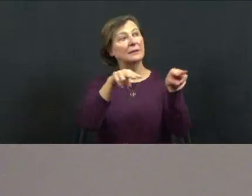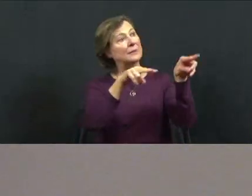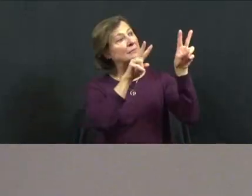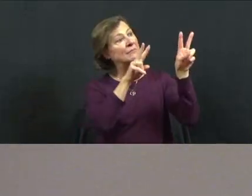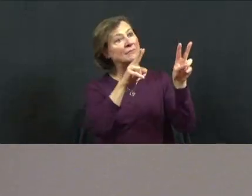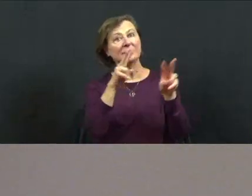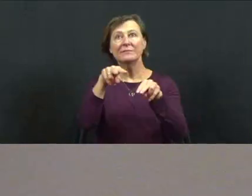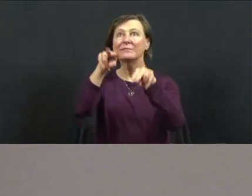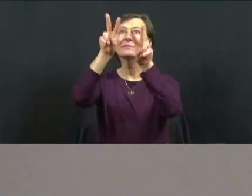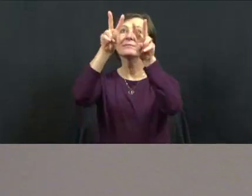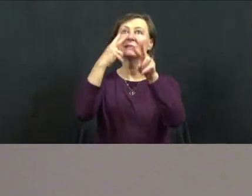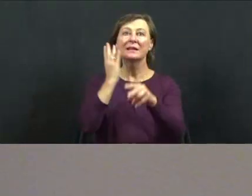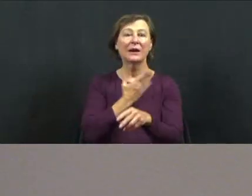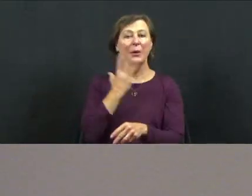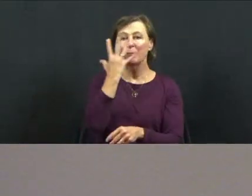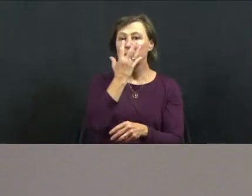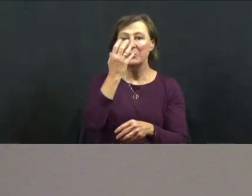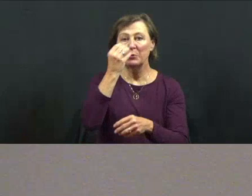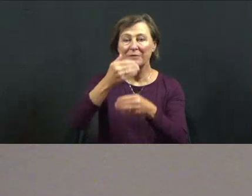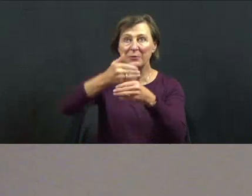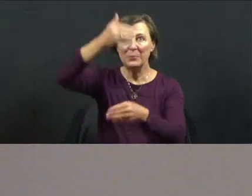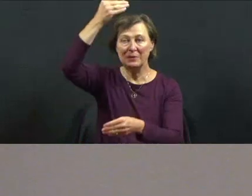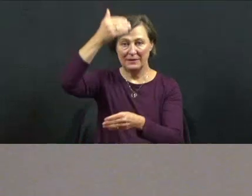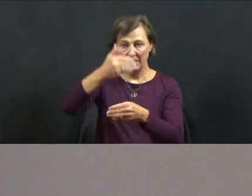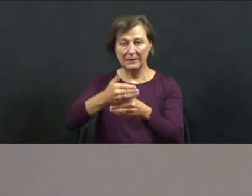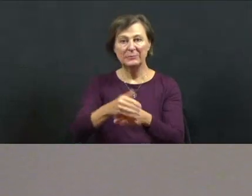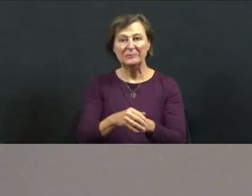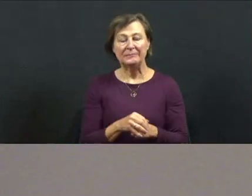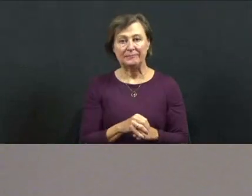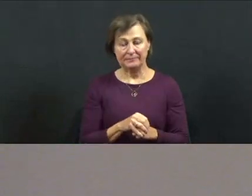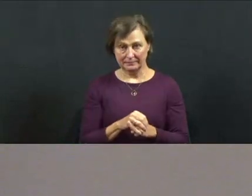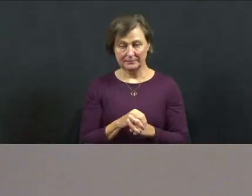window. I miss listening to the uplifting